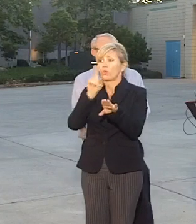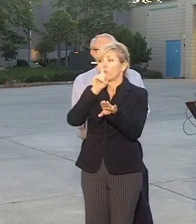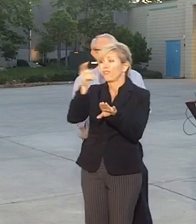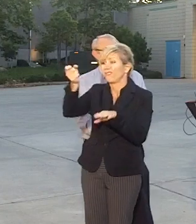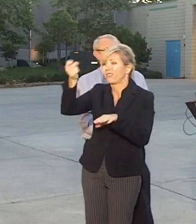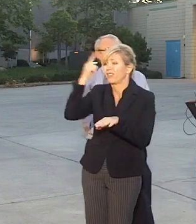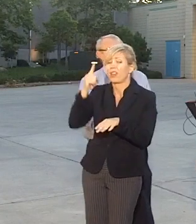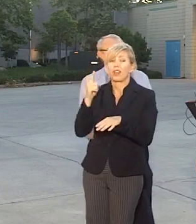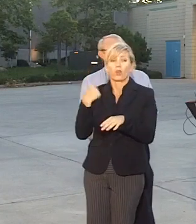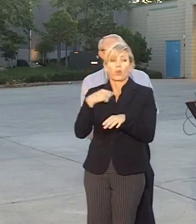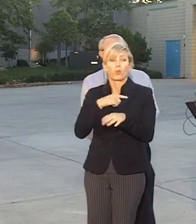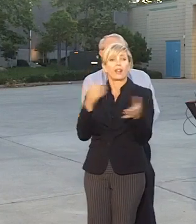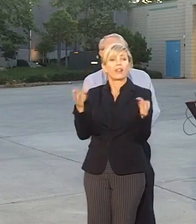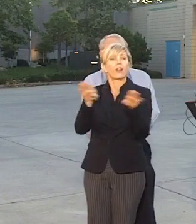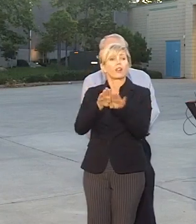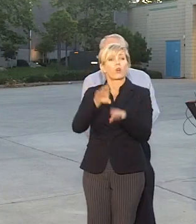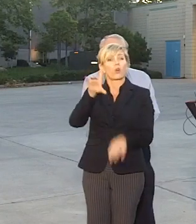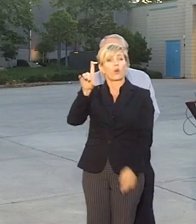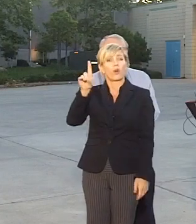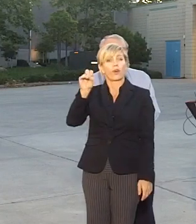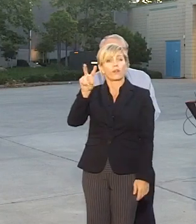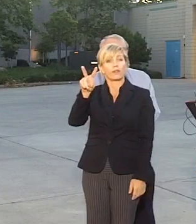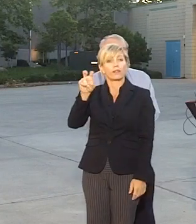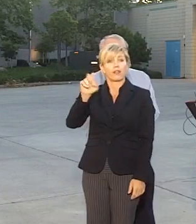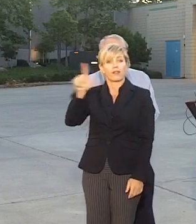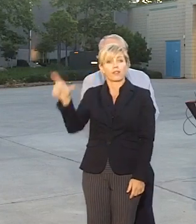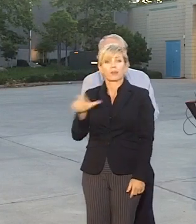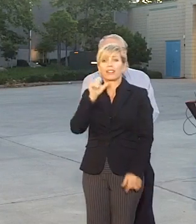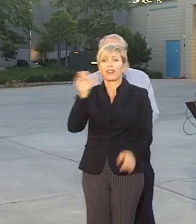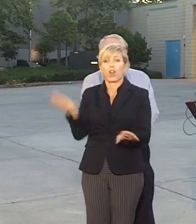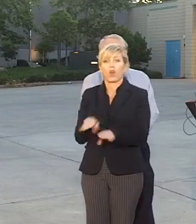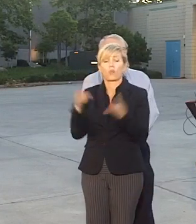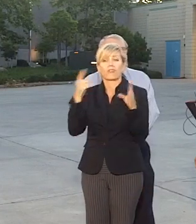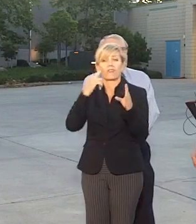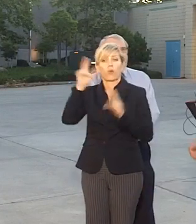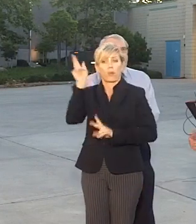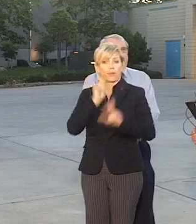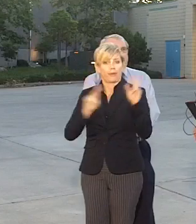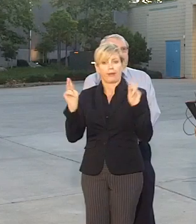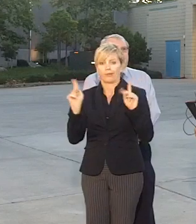public today so that's just one update for you and again thank you for being here and helping